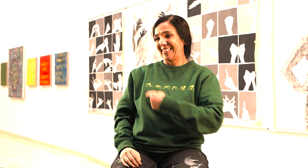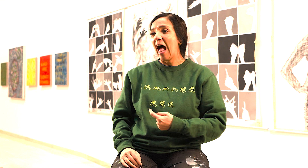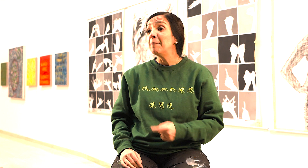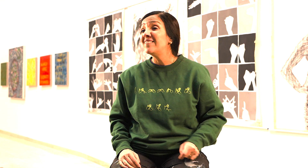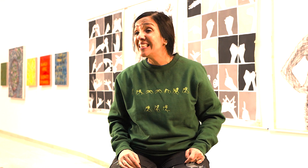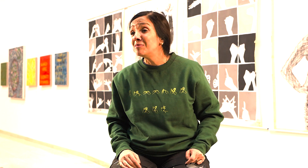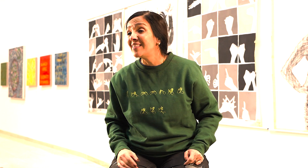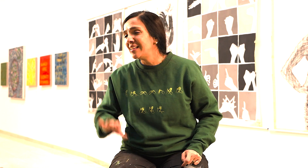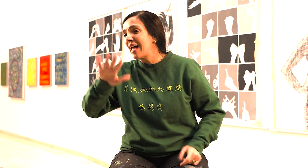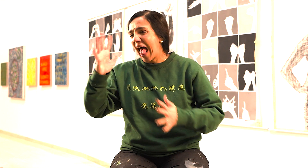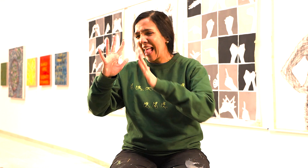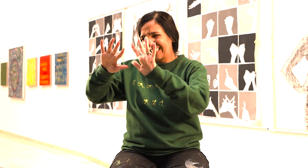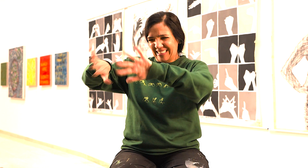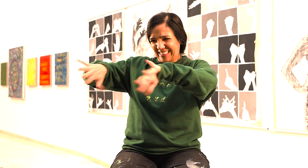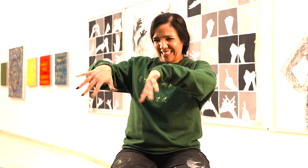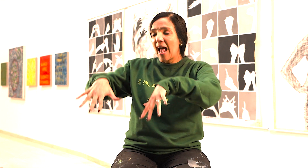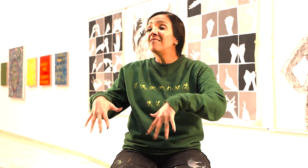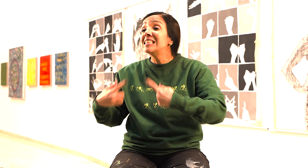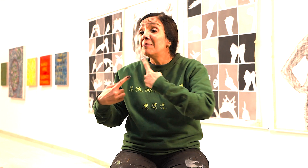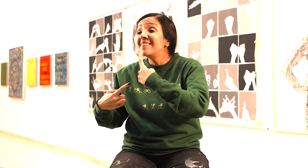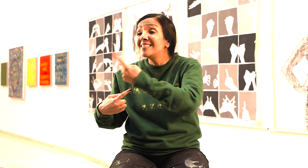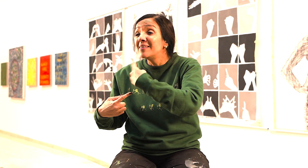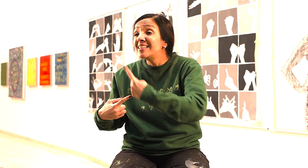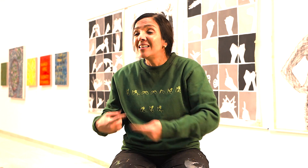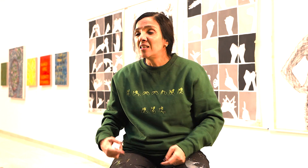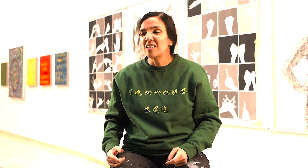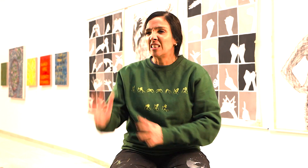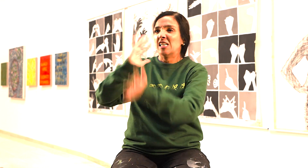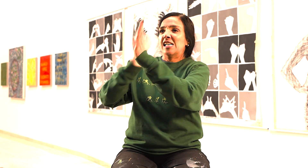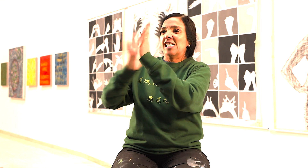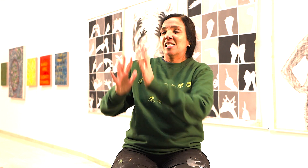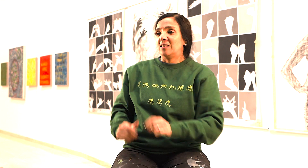and I would speak back to them. I would speak back to them, and they would sign at me, and I